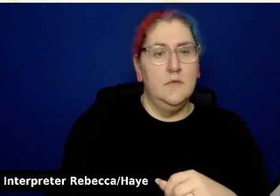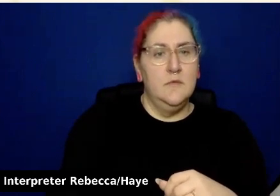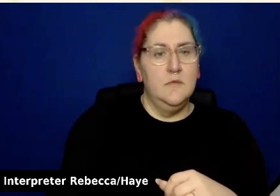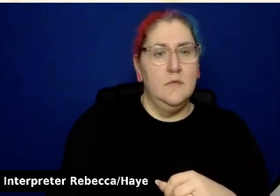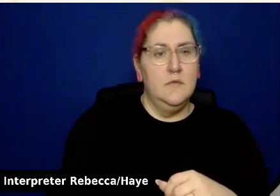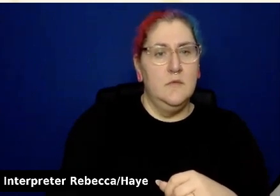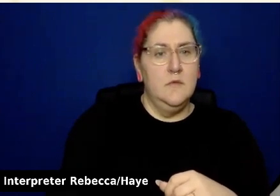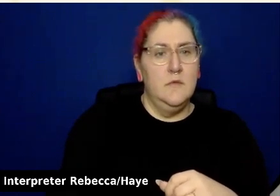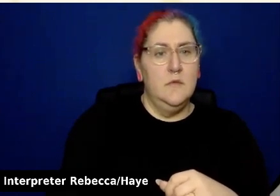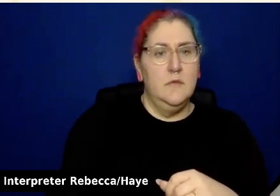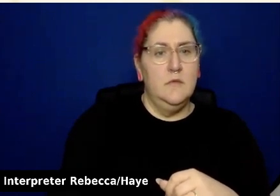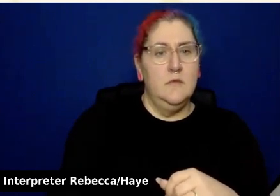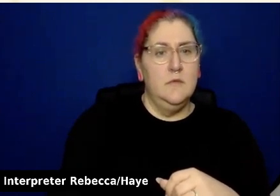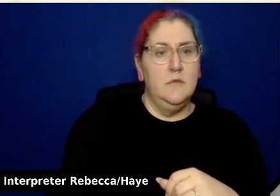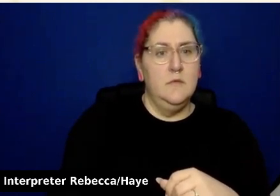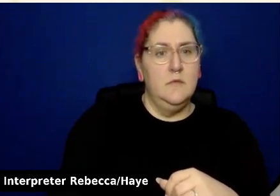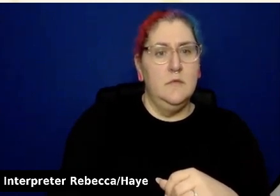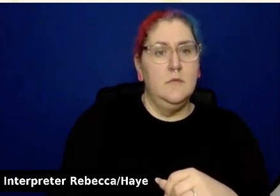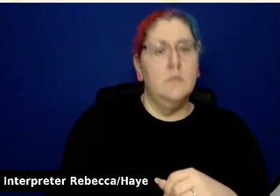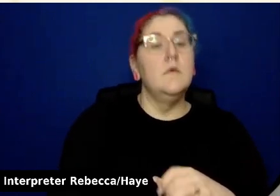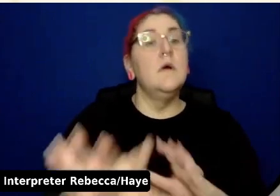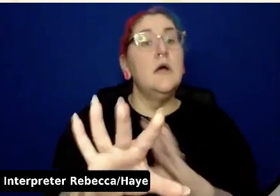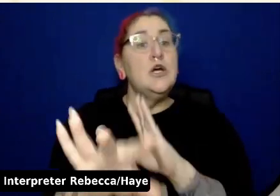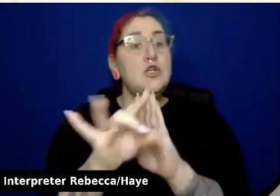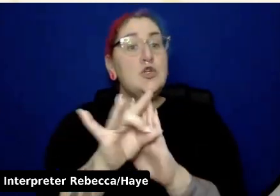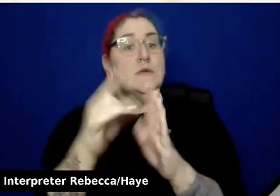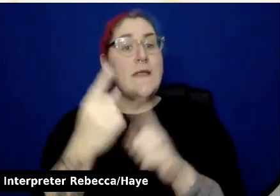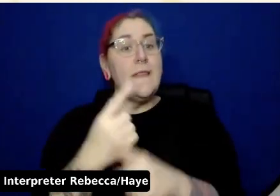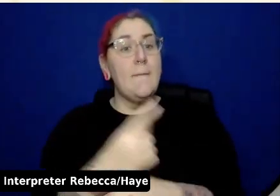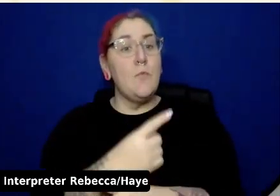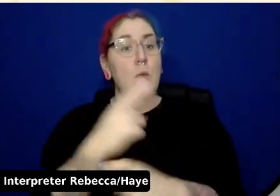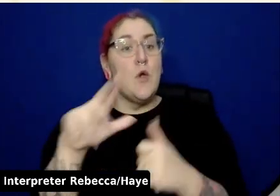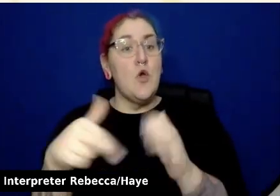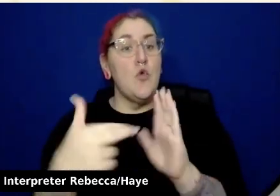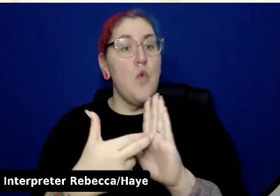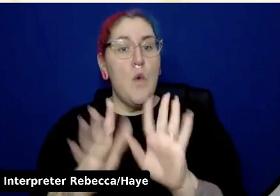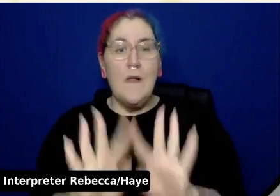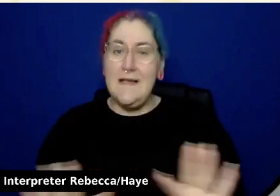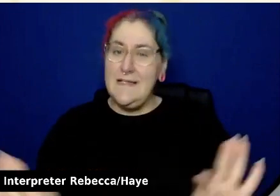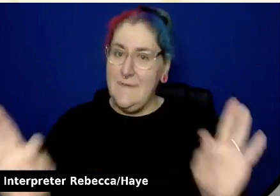For example, to provide a list of actions or functions, like add, edit, save, etc.